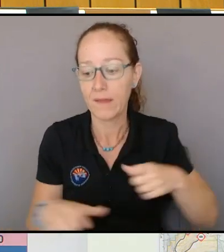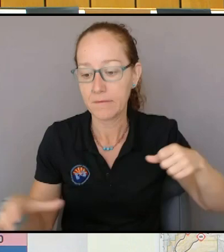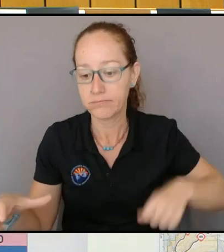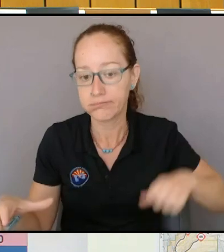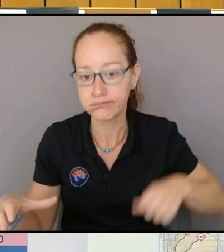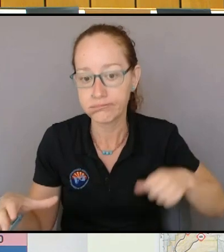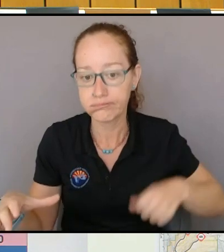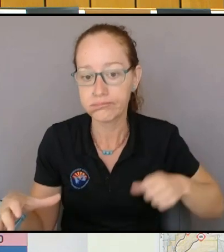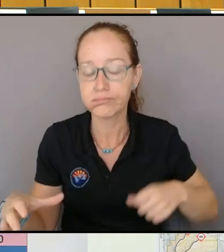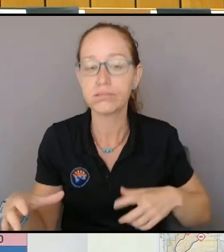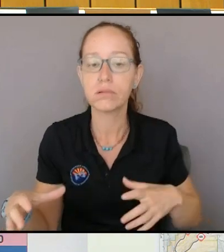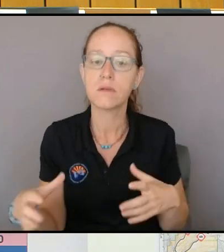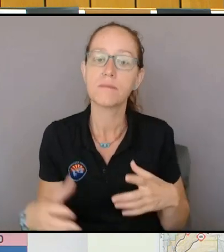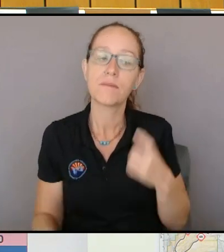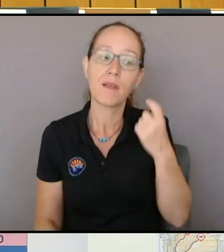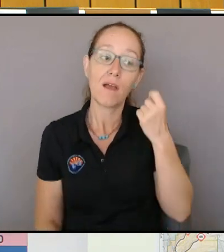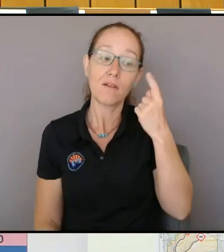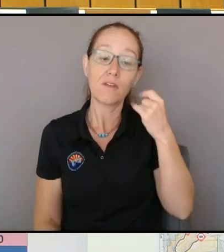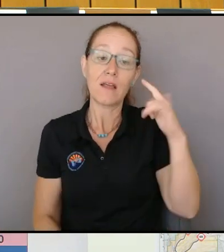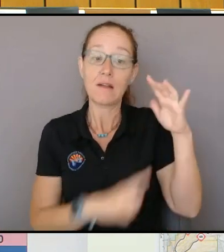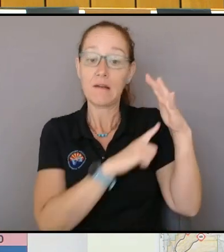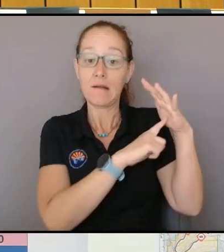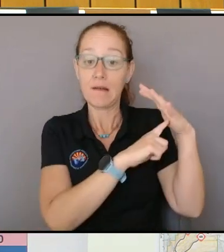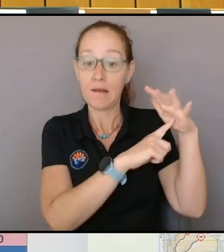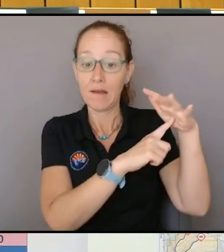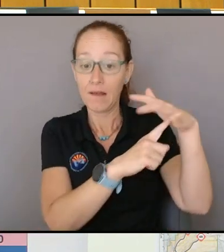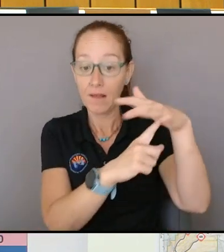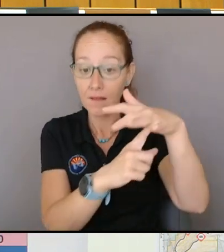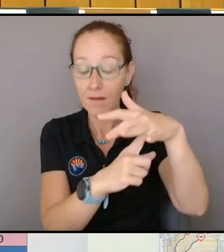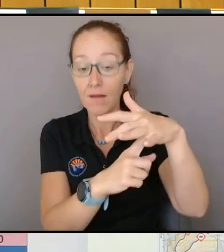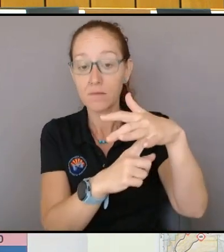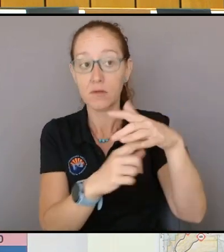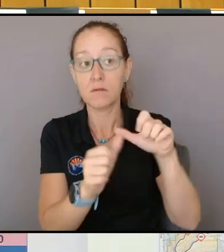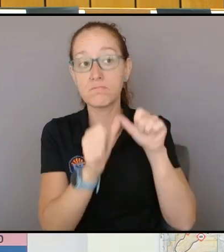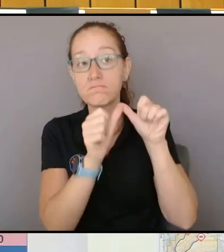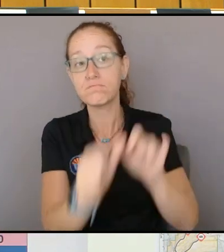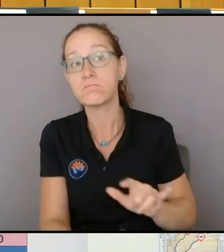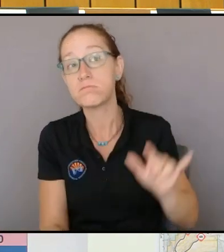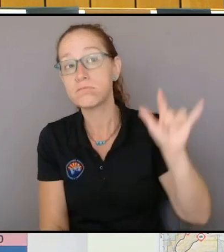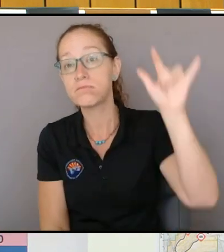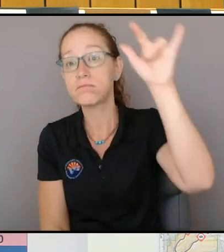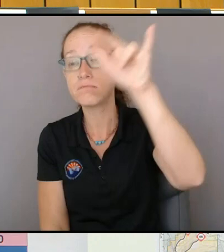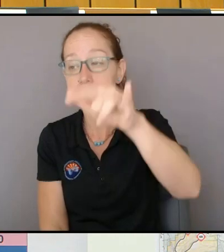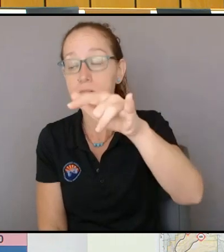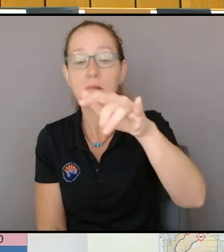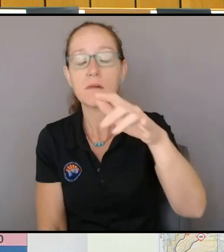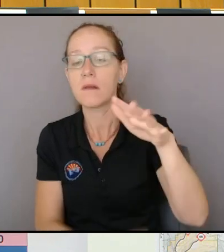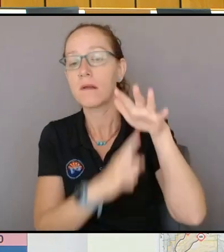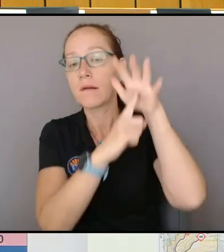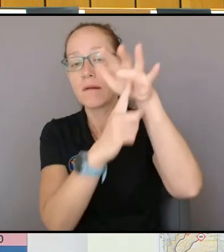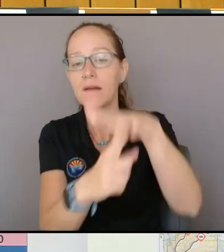they have. The quicker turns we can make to get from water to where we drop it and back, increases the amount of water